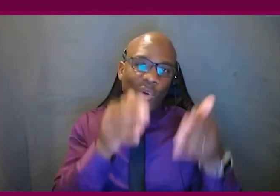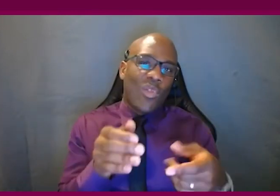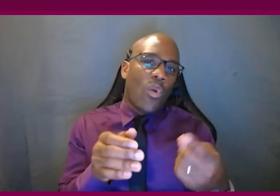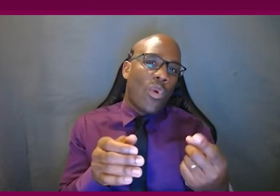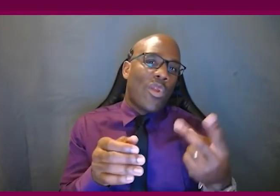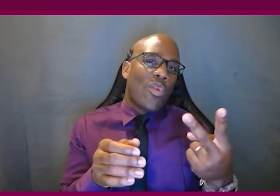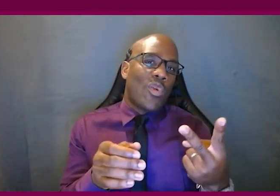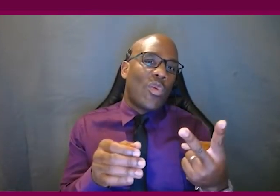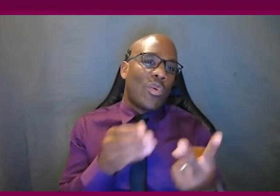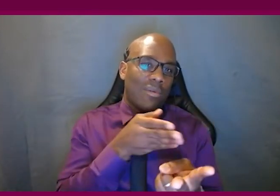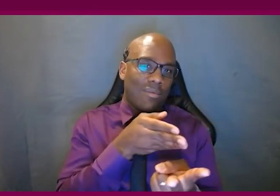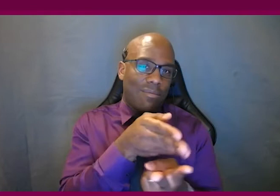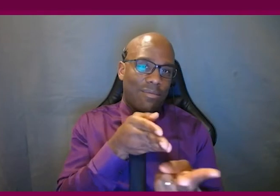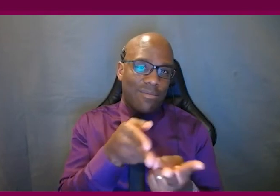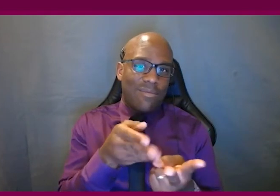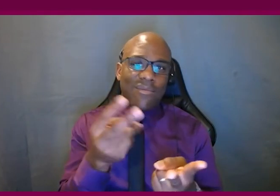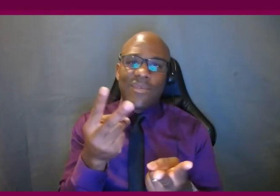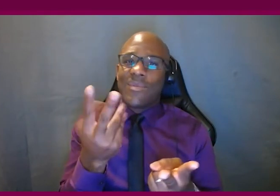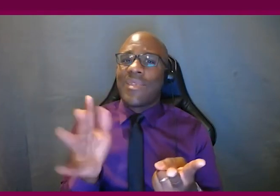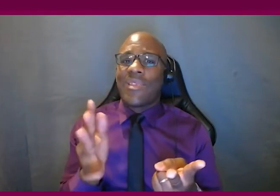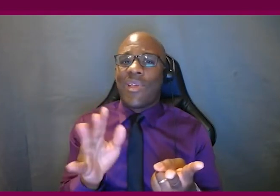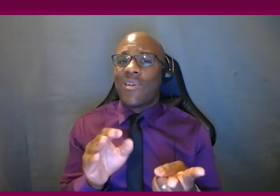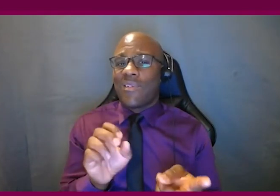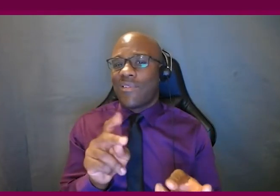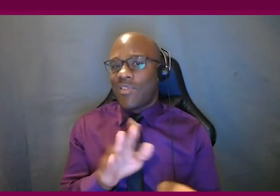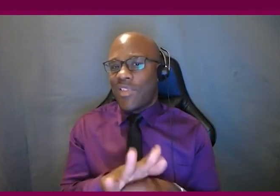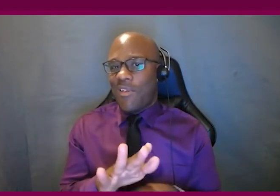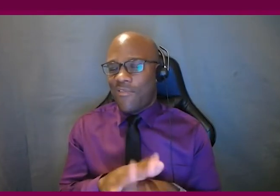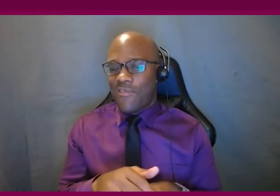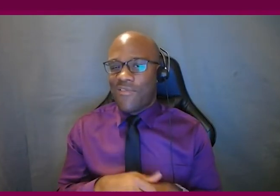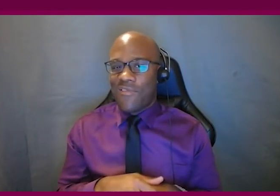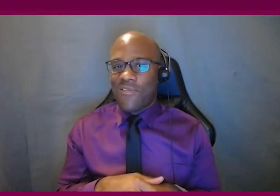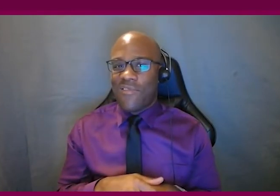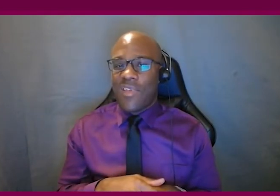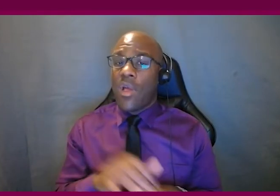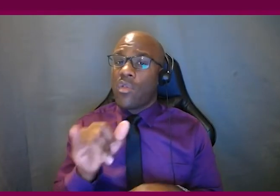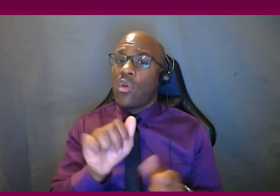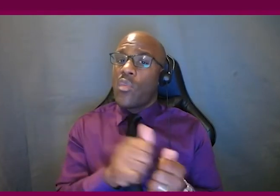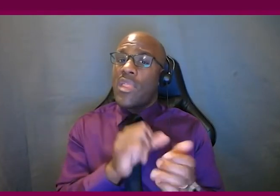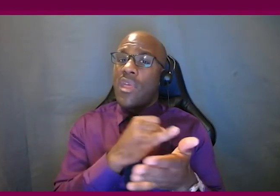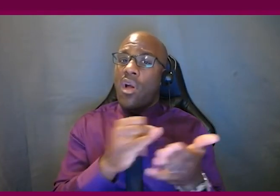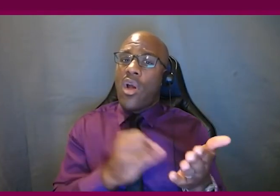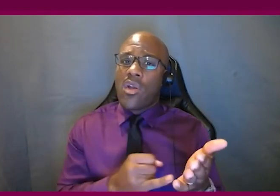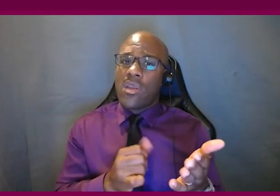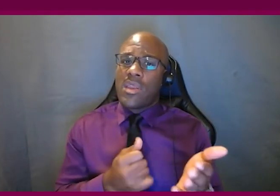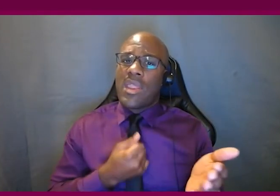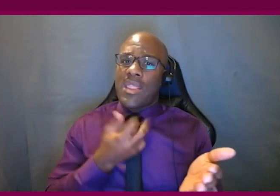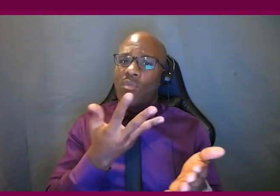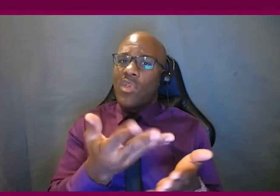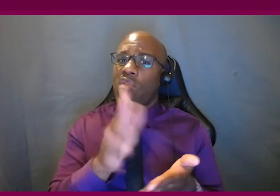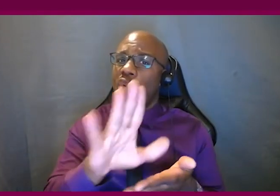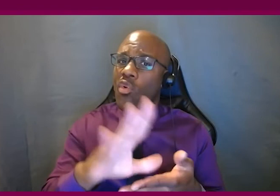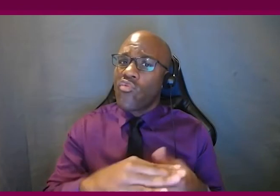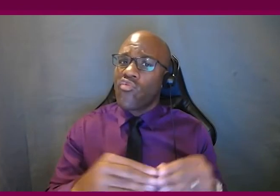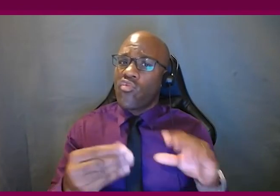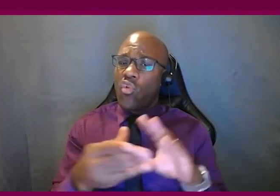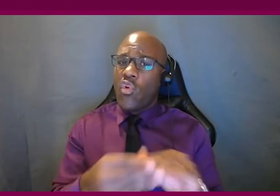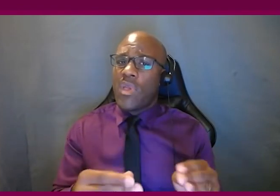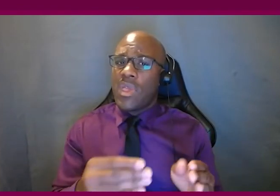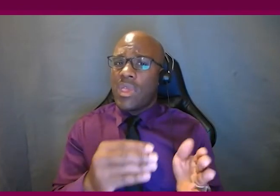Journal about it, take photos of your daily life, draw, sing.